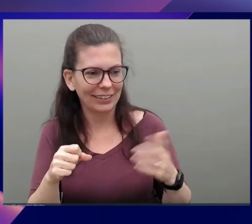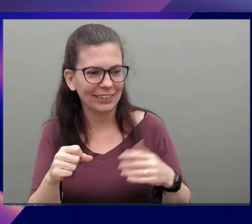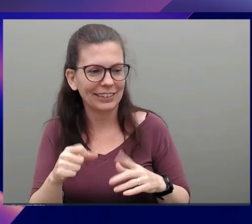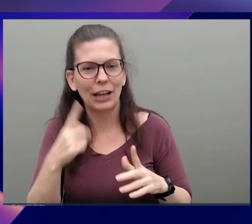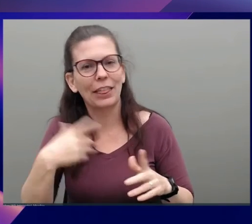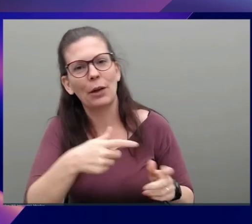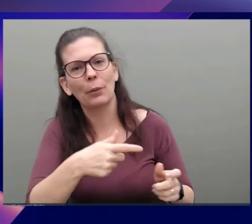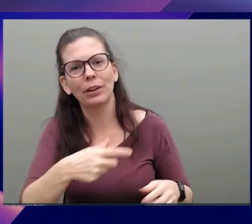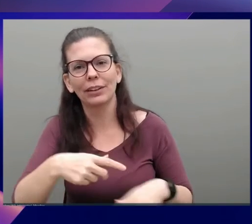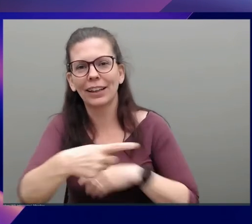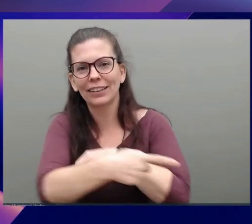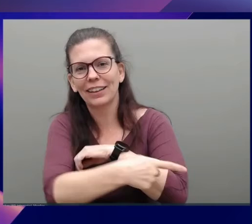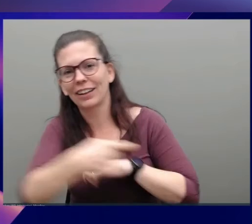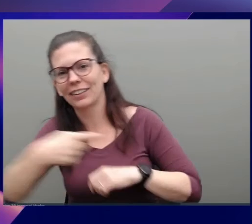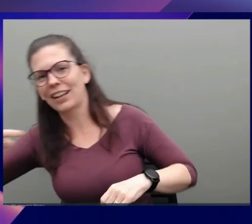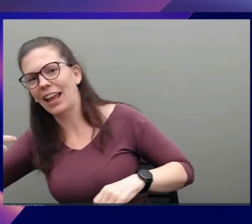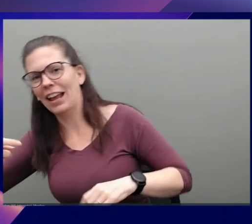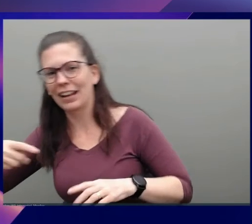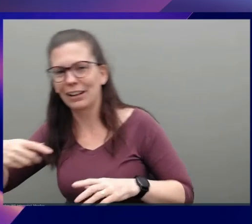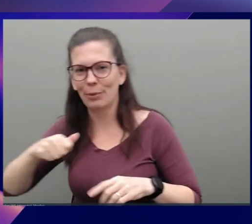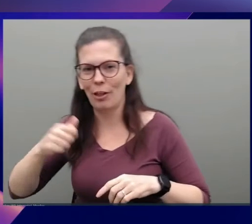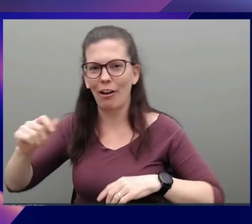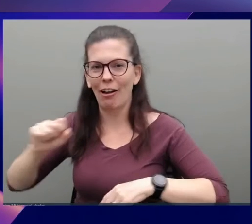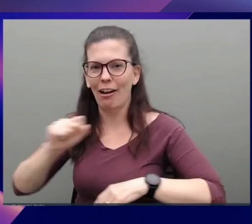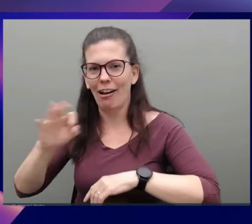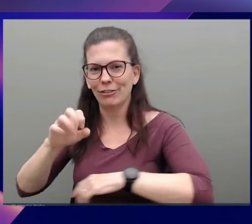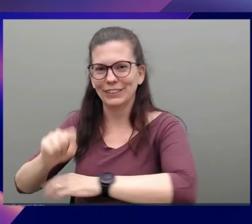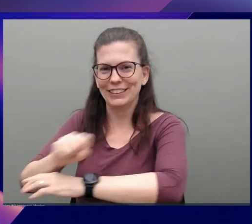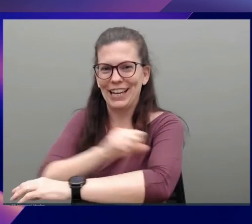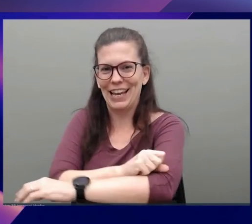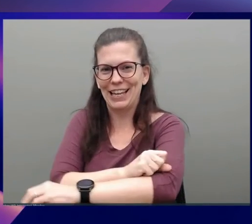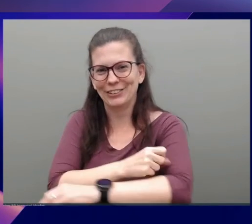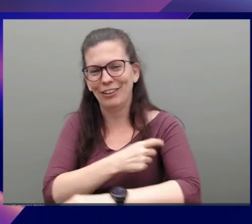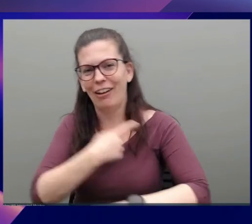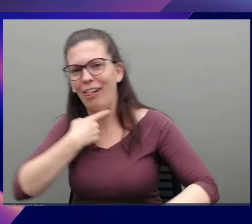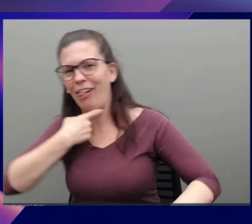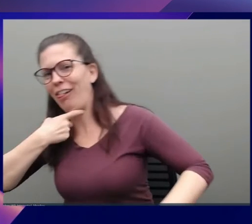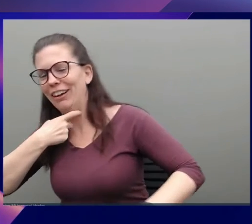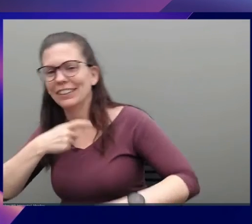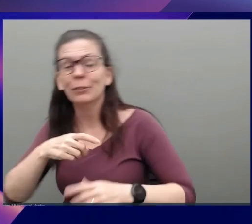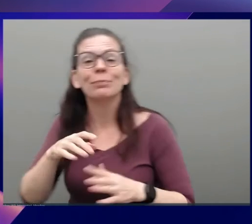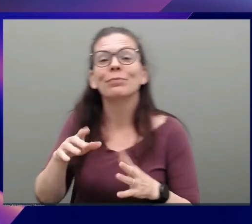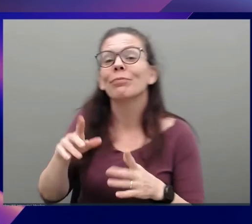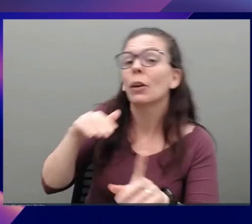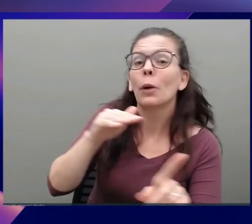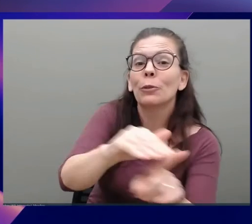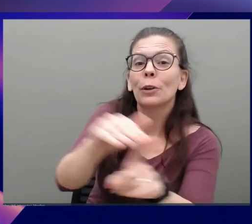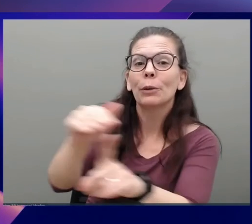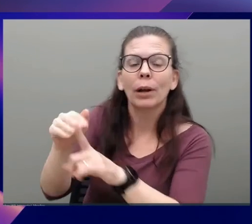That's right. - Yeah, exactly, yeah. But I'd just like to remind everyone that there are some,